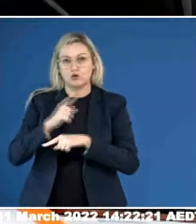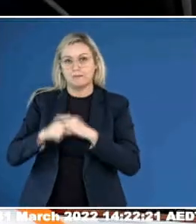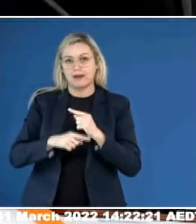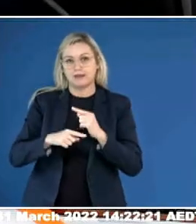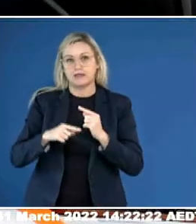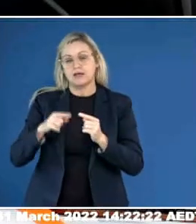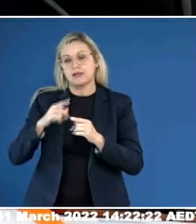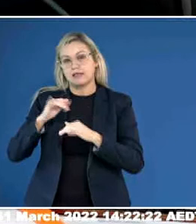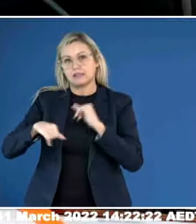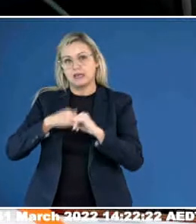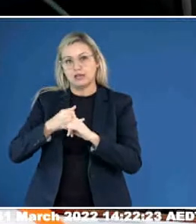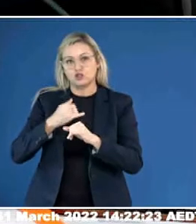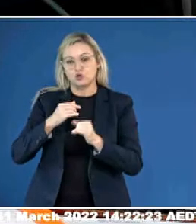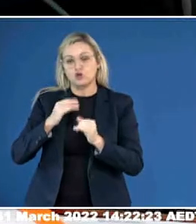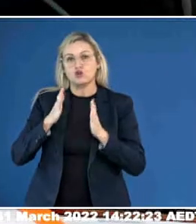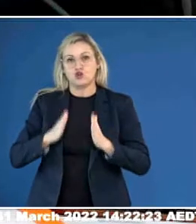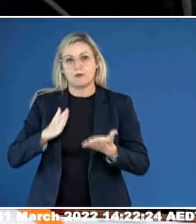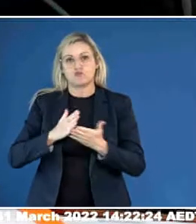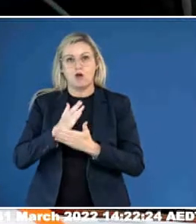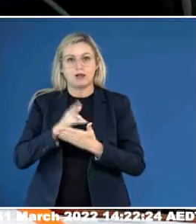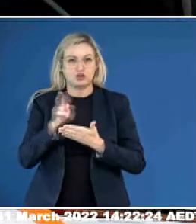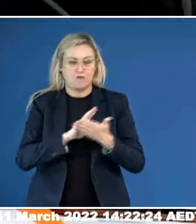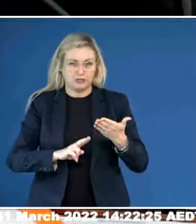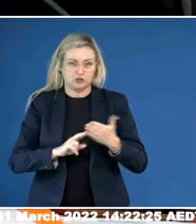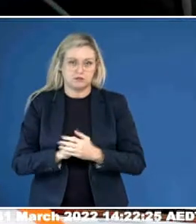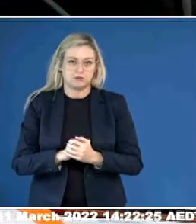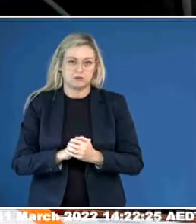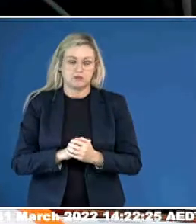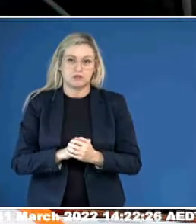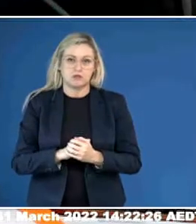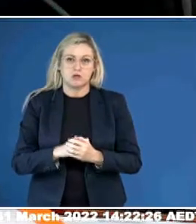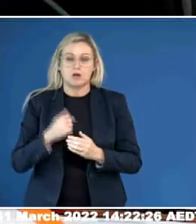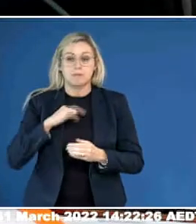As you are aware, the Royal Commission conducted its Public hearing 18, and that was